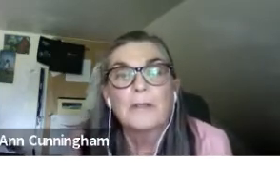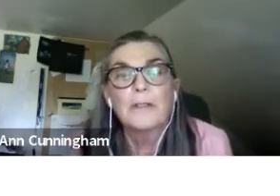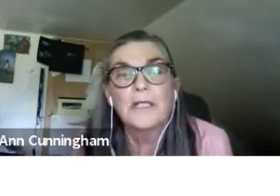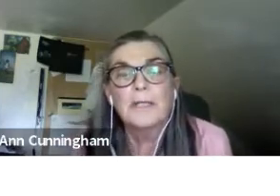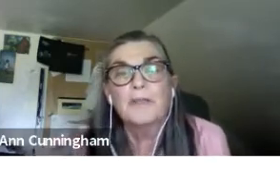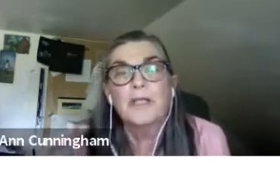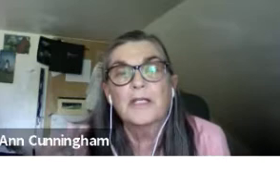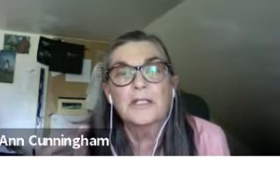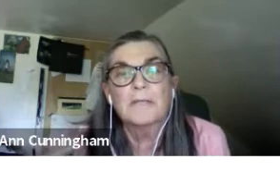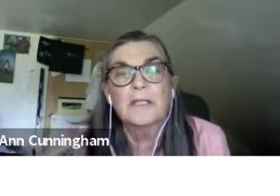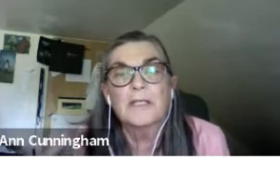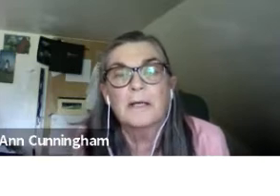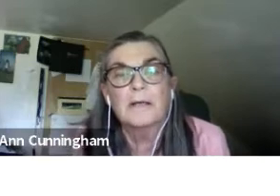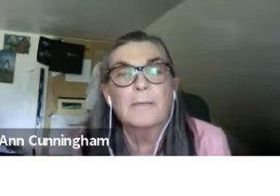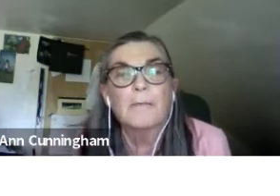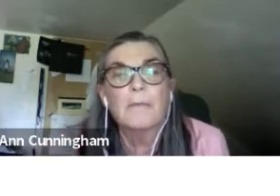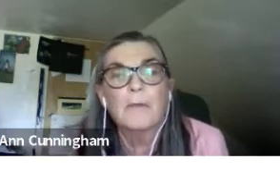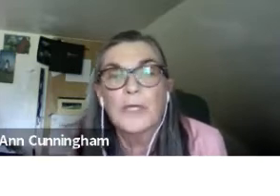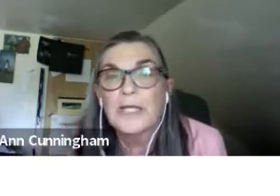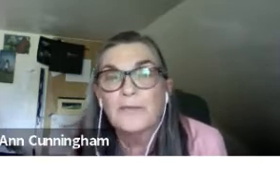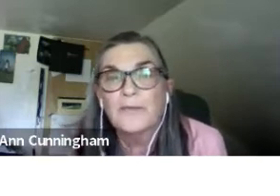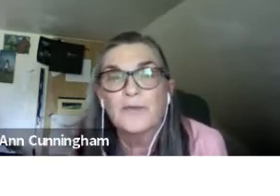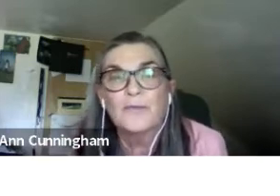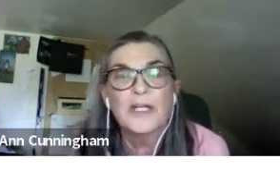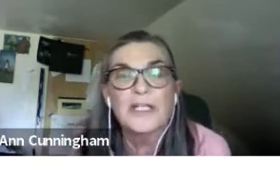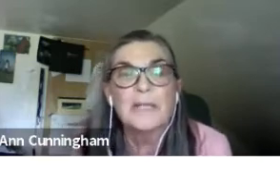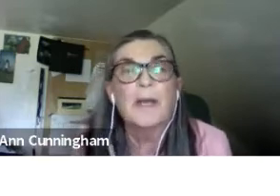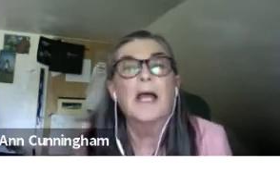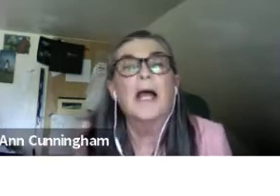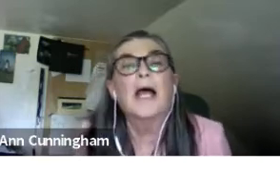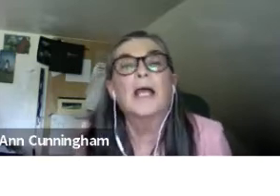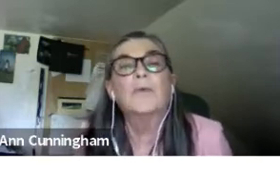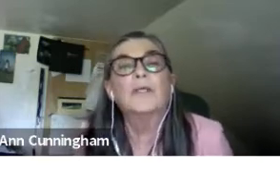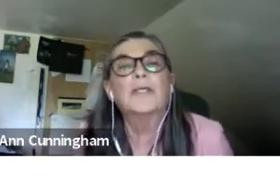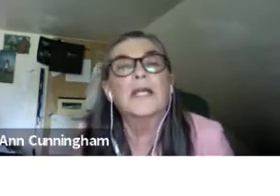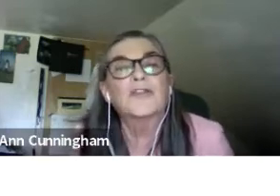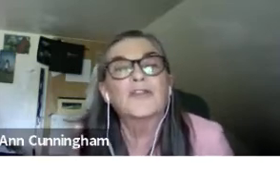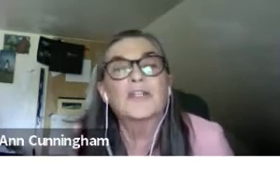deep, but the relief isn't very deep. I would guess that is the